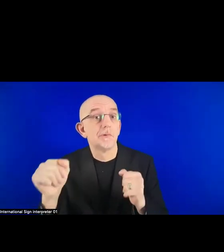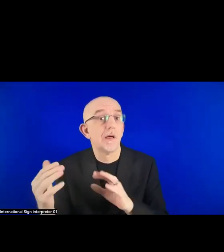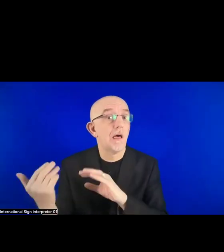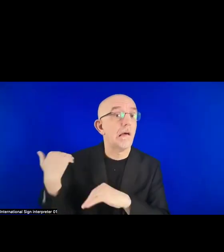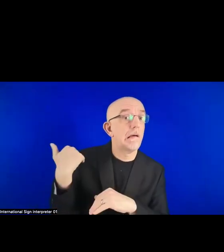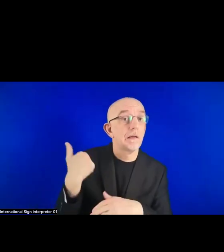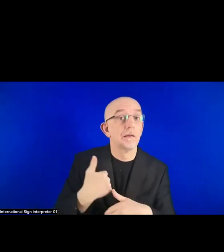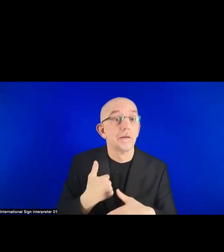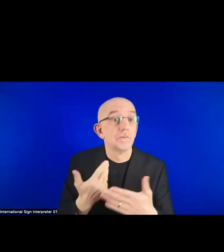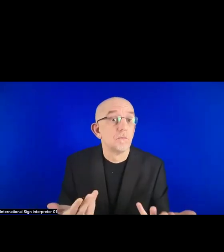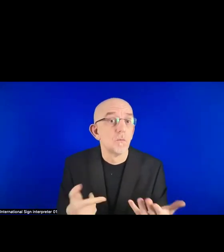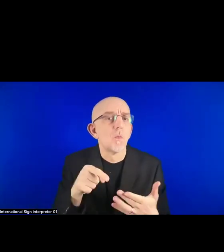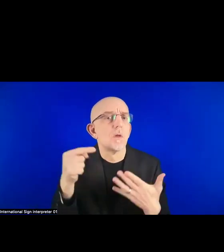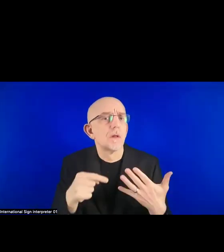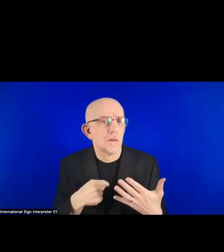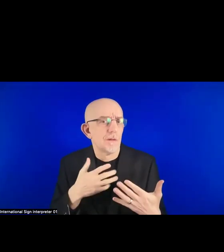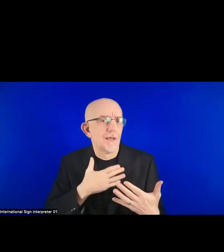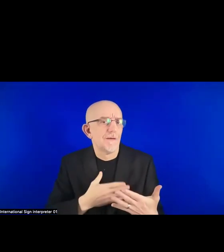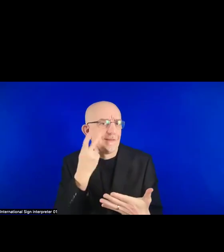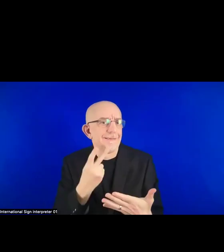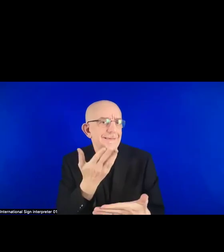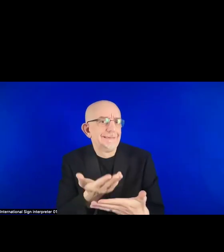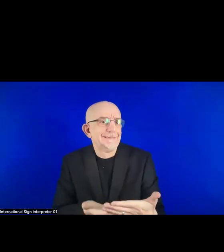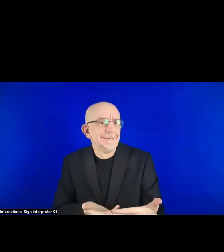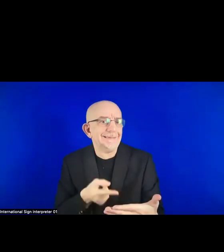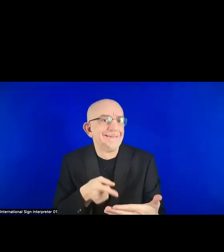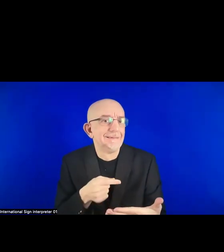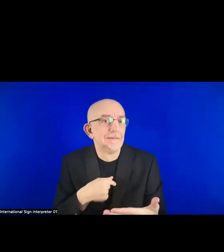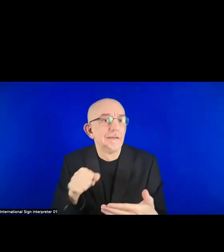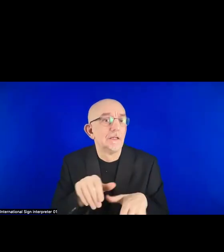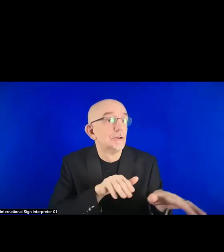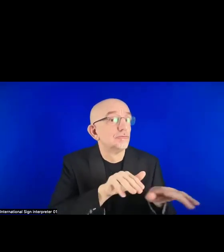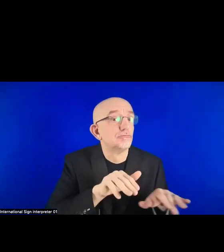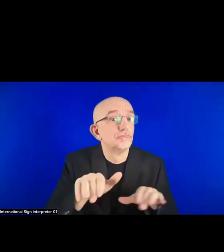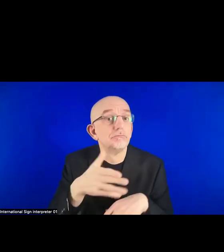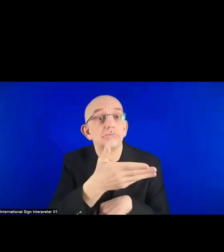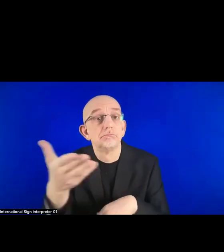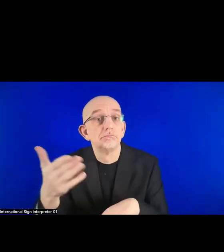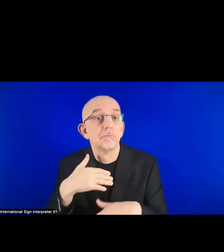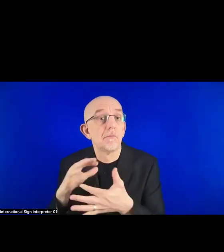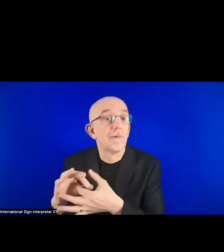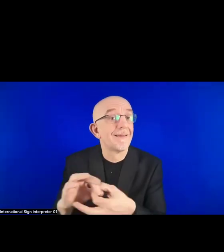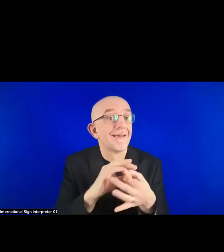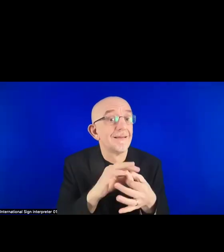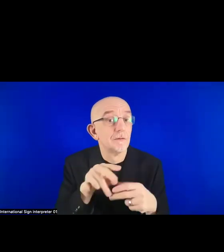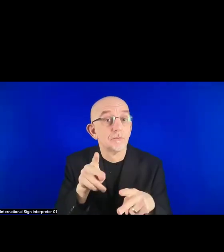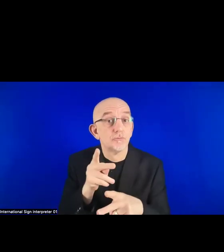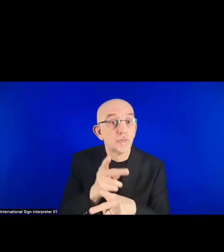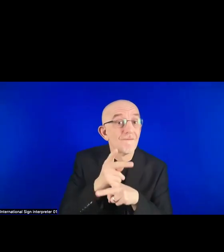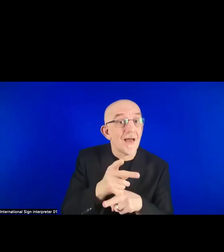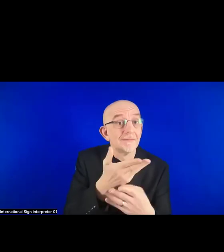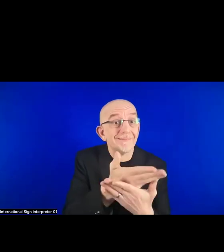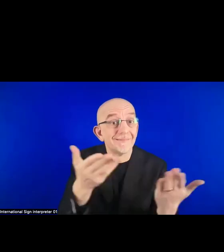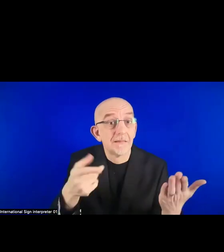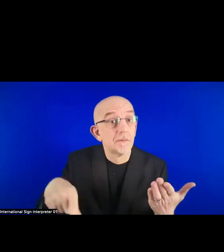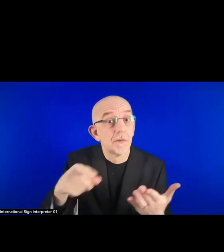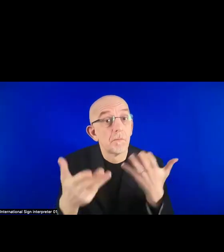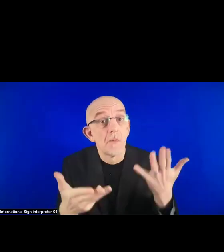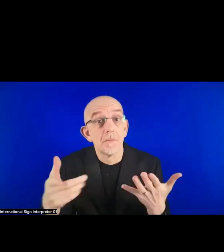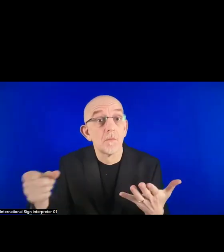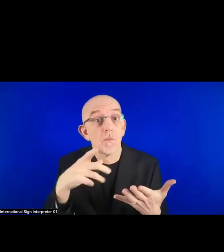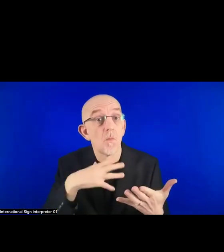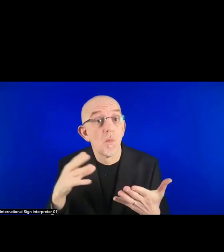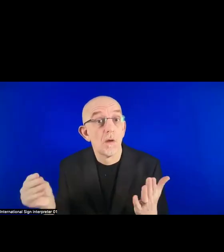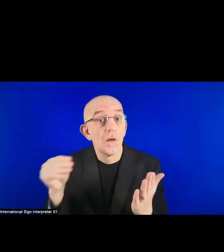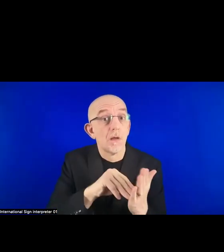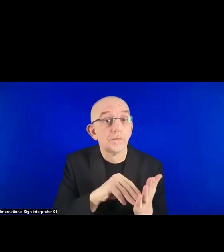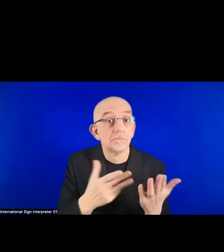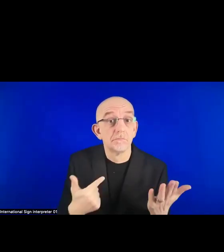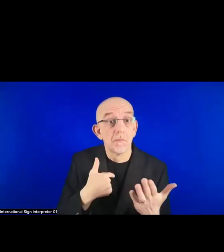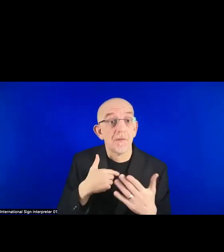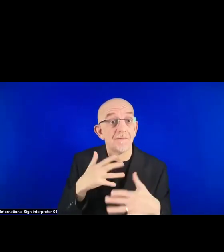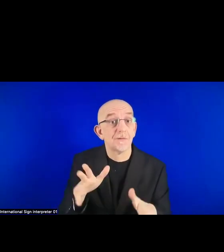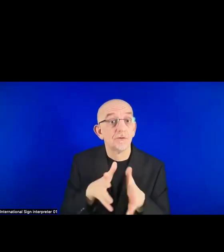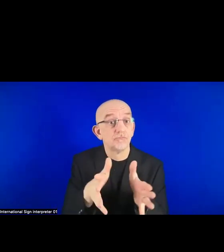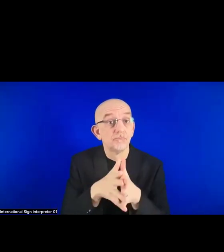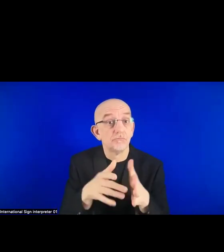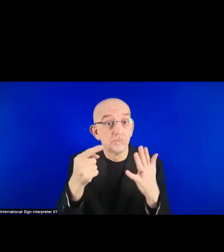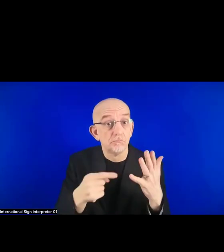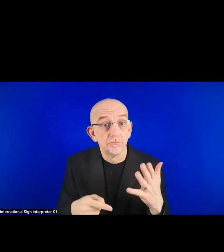see when an applicant contacts you looking for support for their proposal? I am not